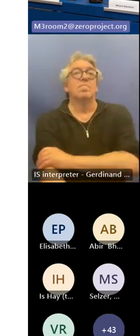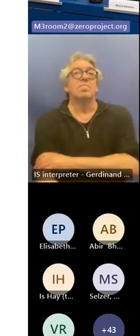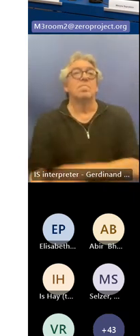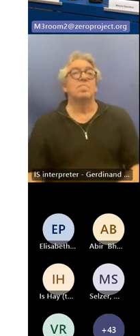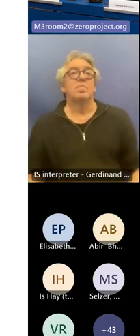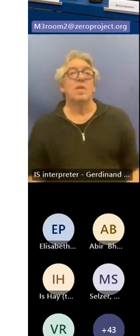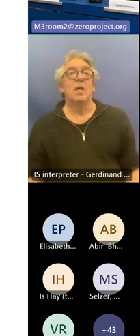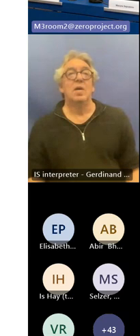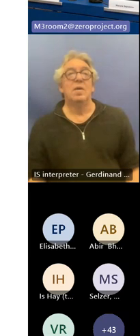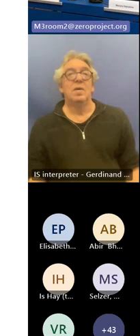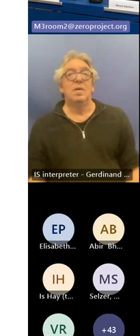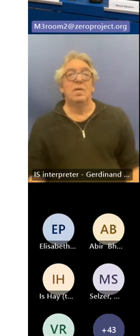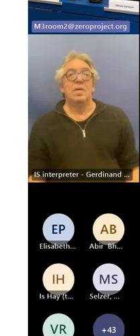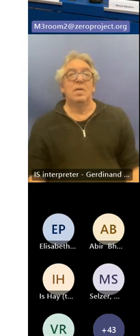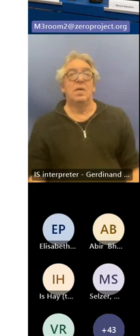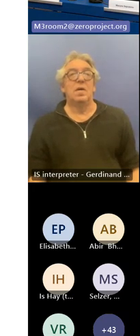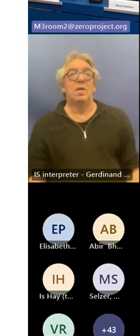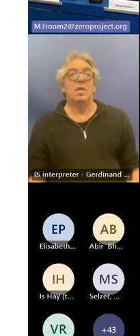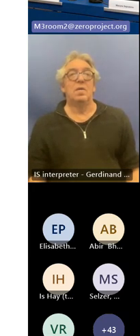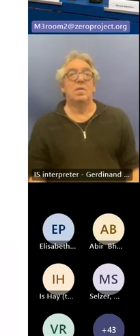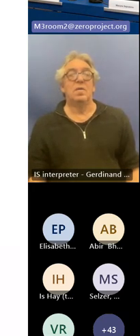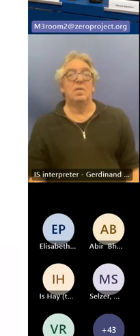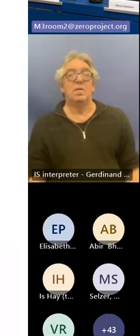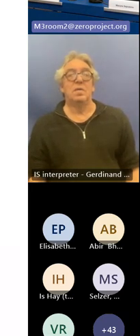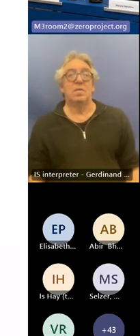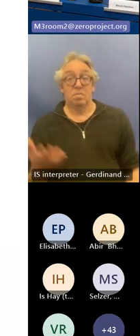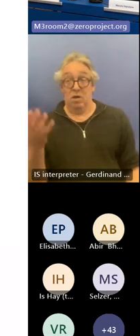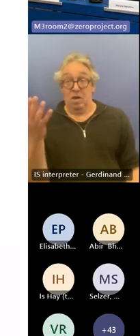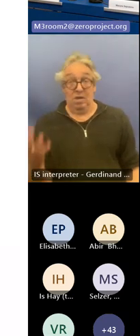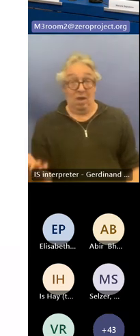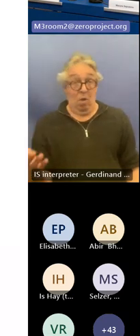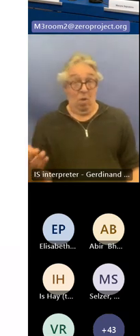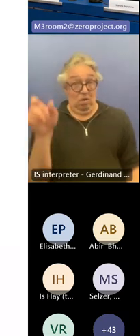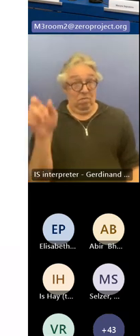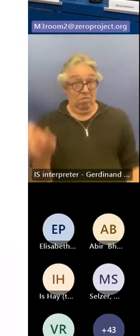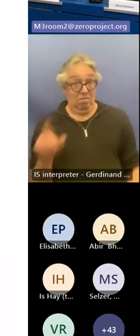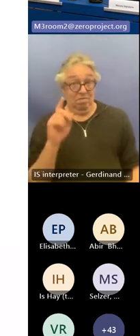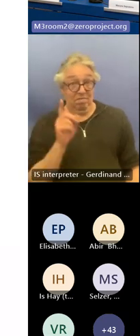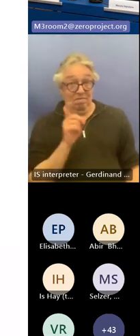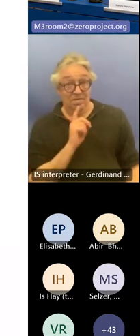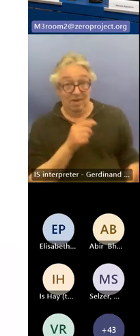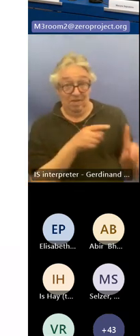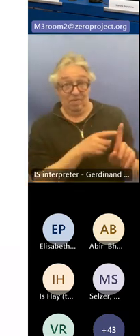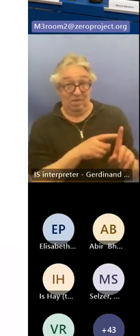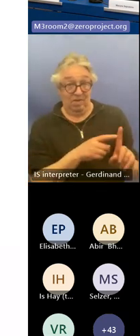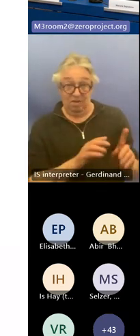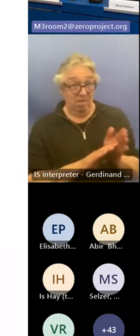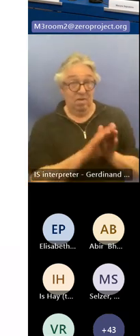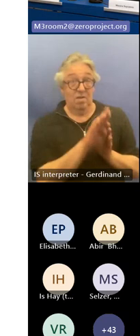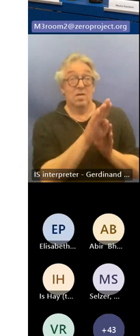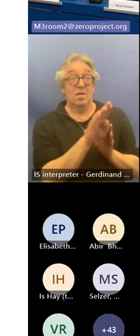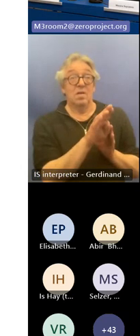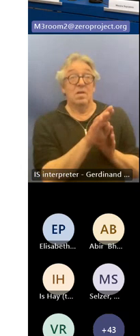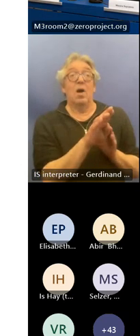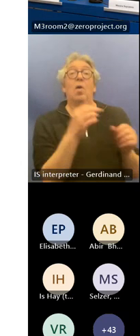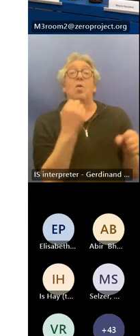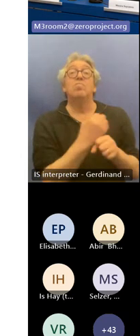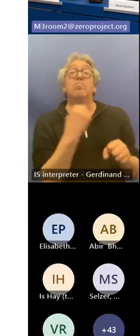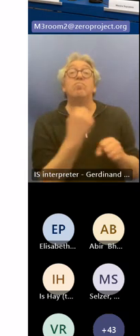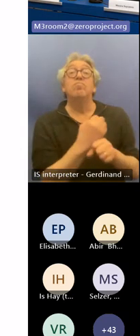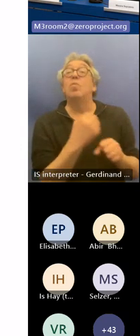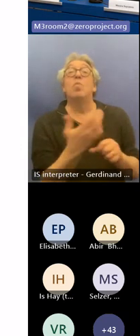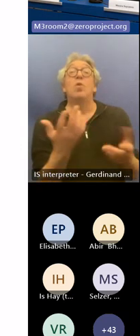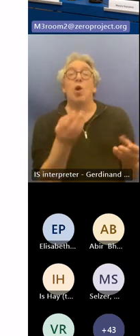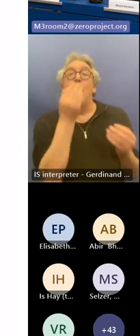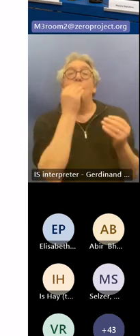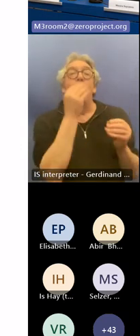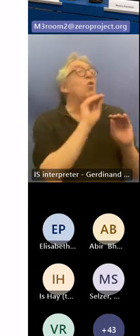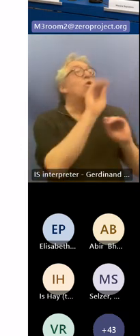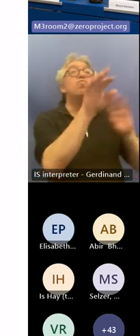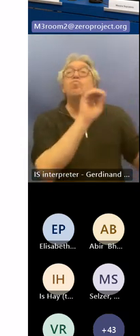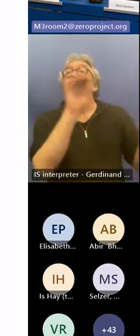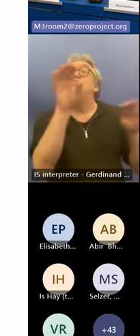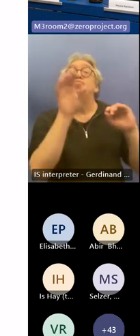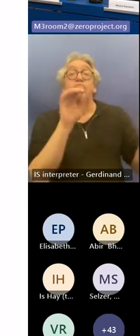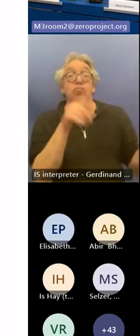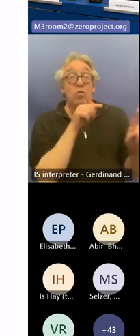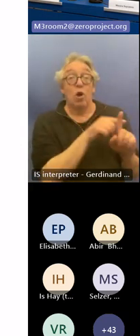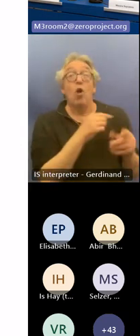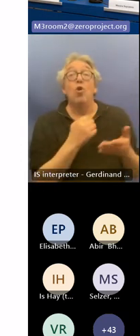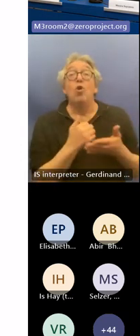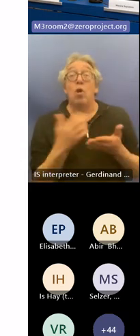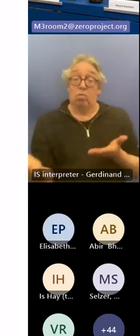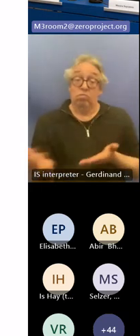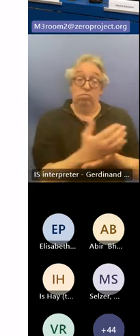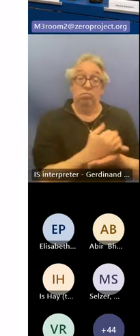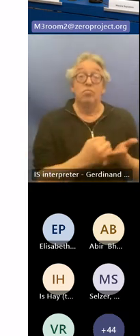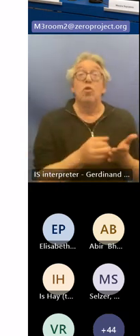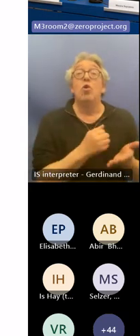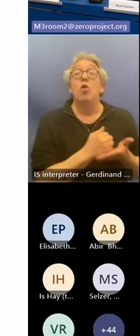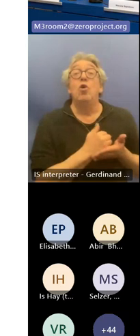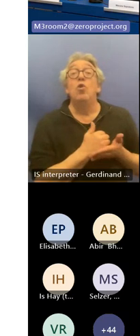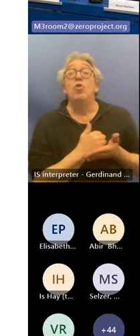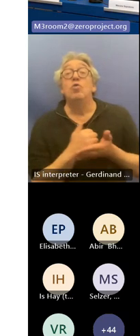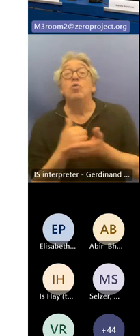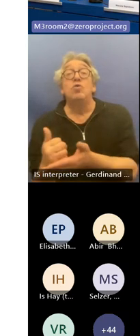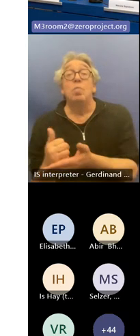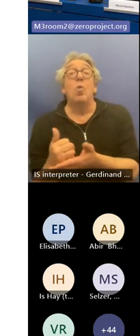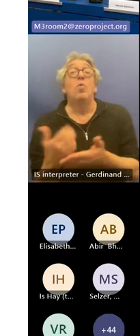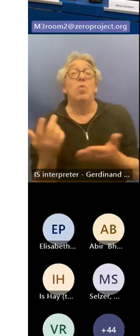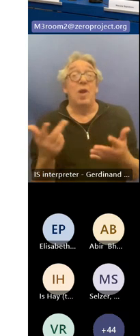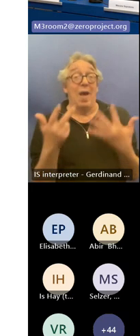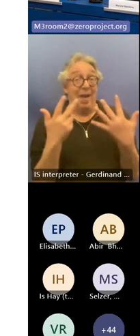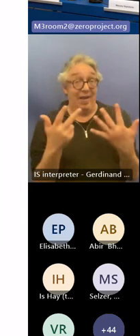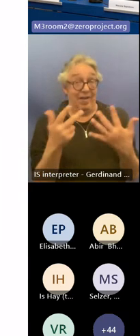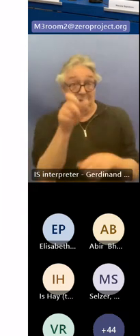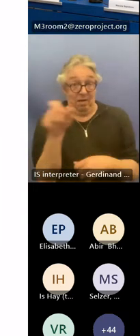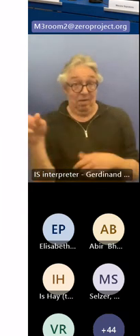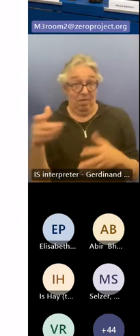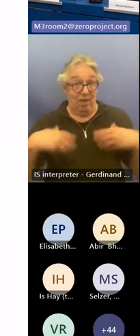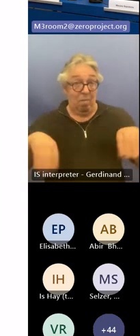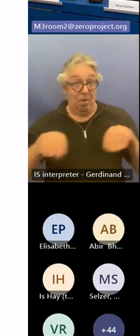her family, she went into catering. Per capita in India is $2069. She earns three times more